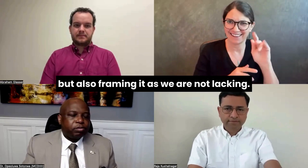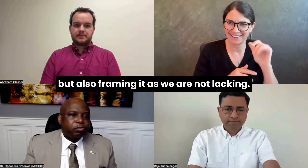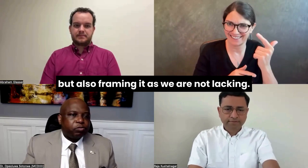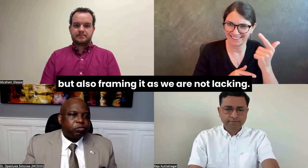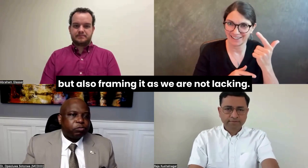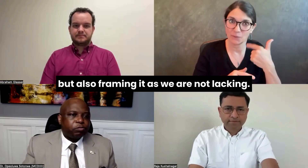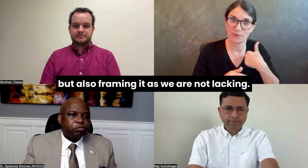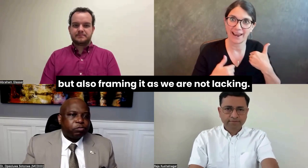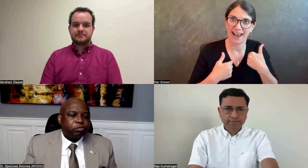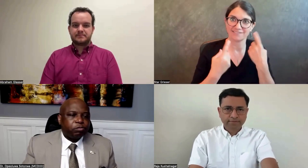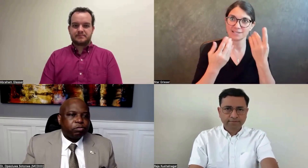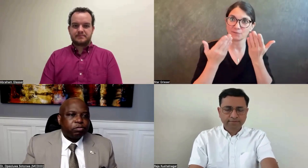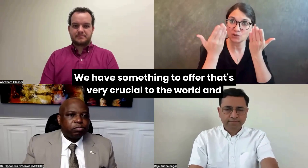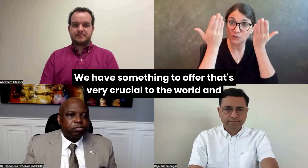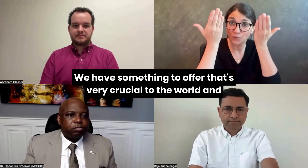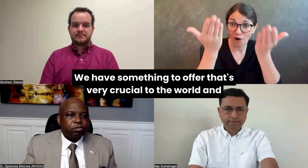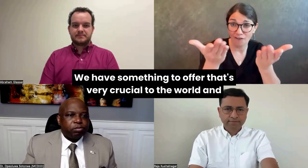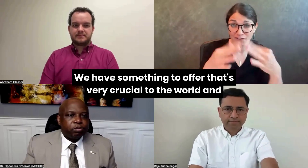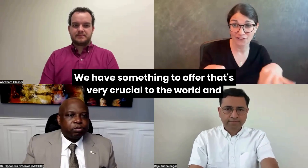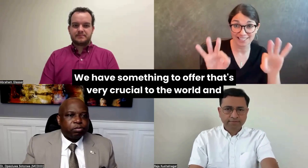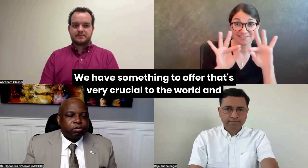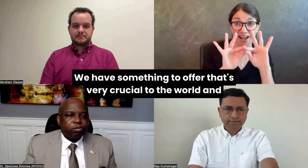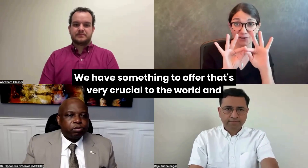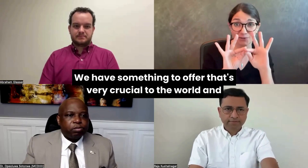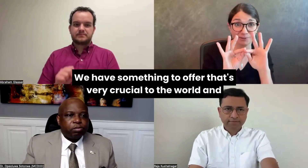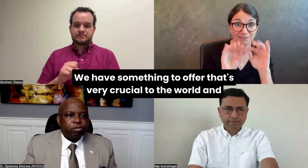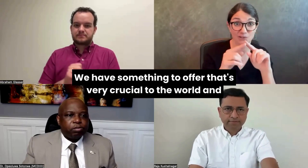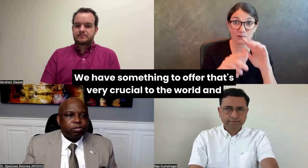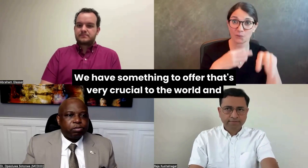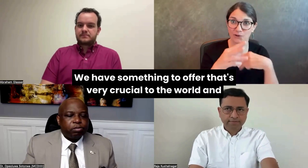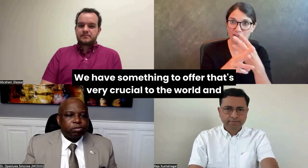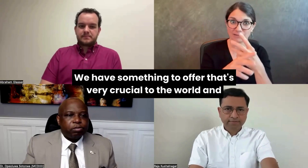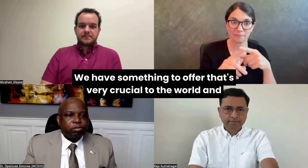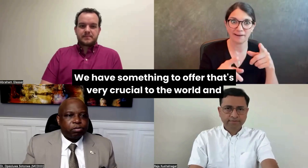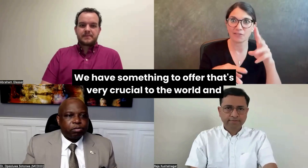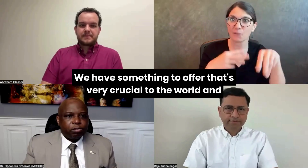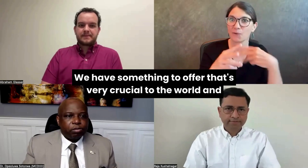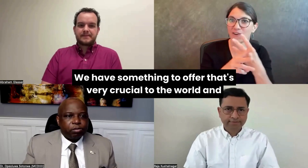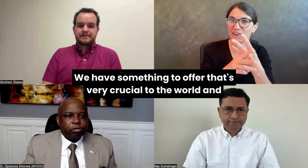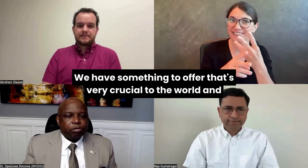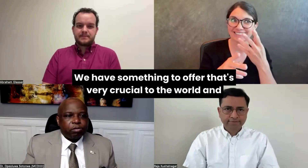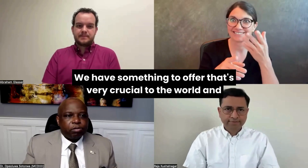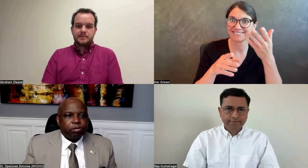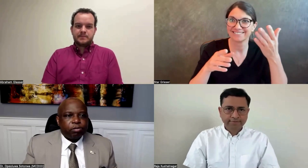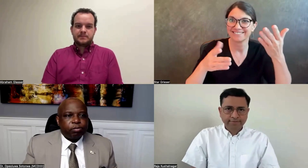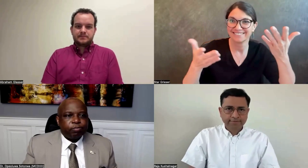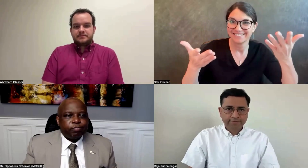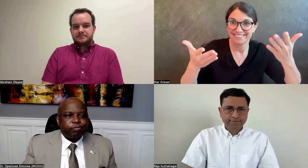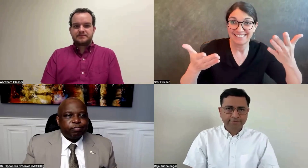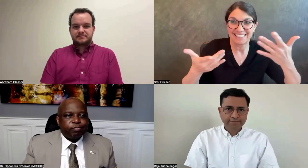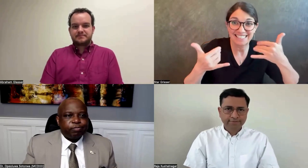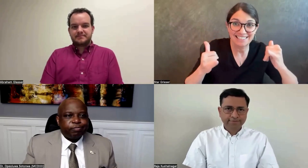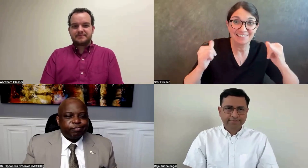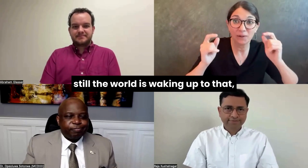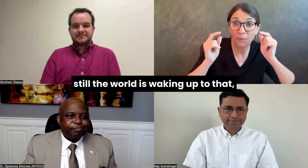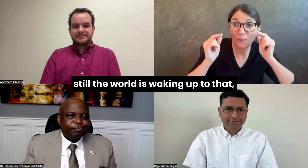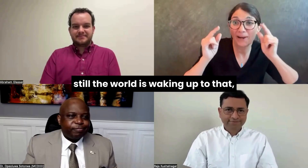We have something to offer that's very crucial to the world and still the world is waking up to that,